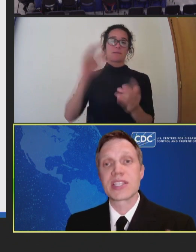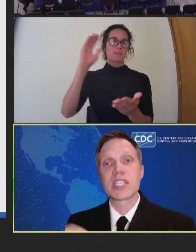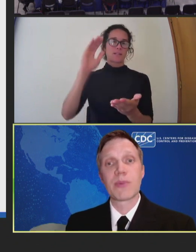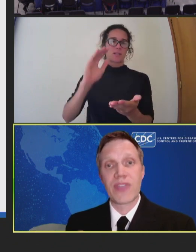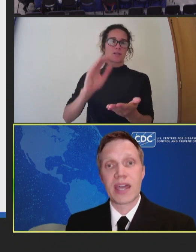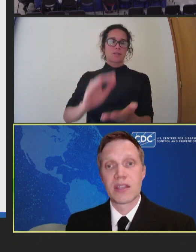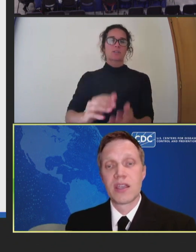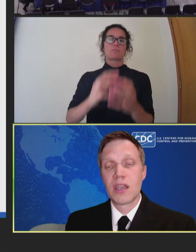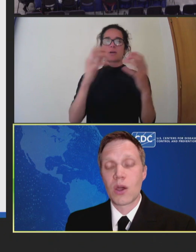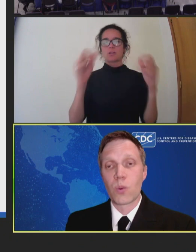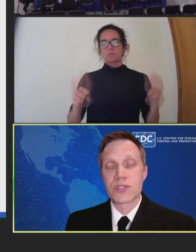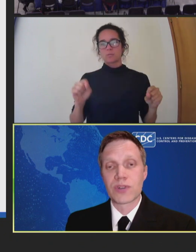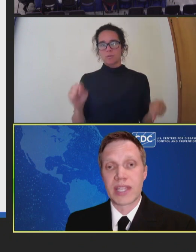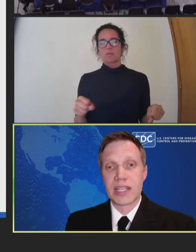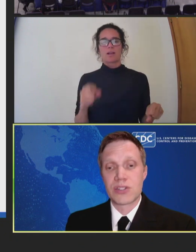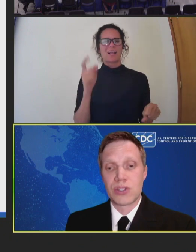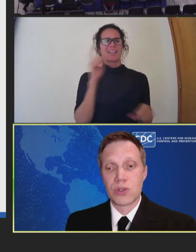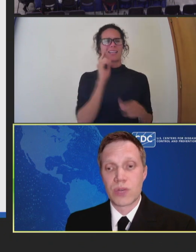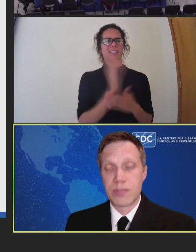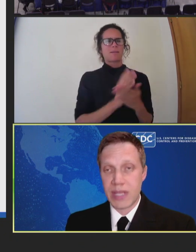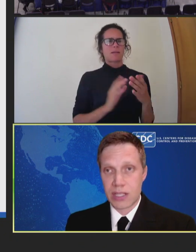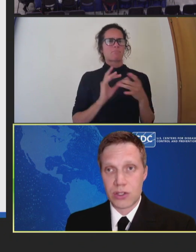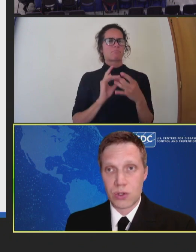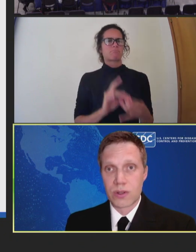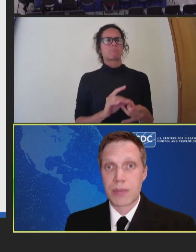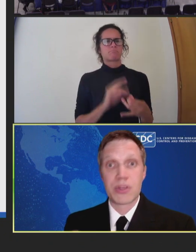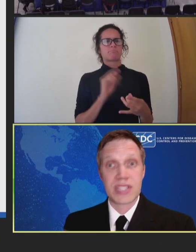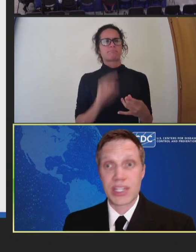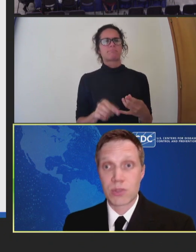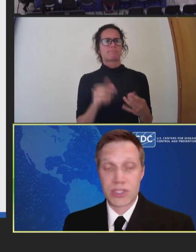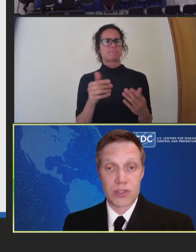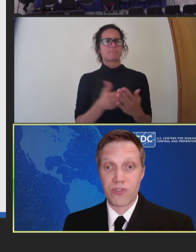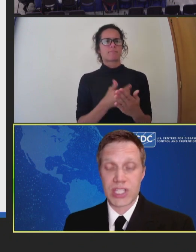some of that was related to it being a new immunization. It's the first time